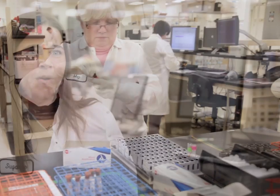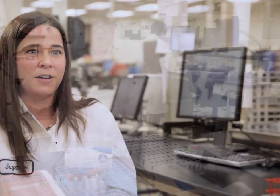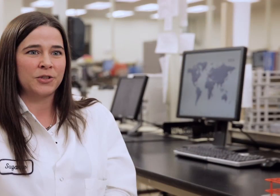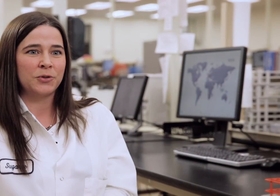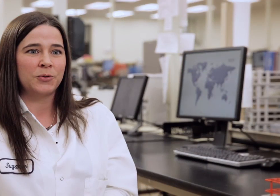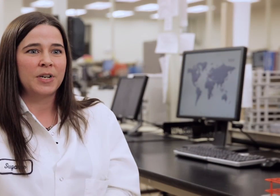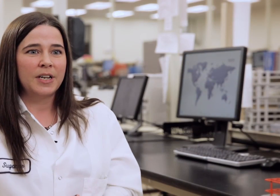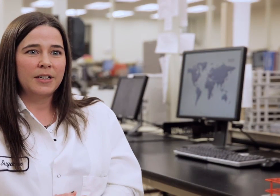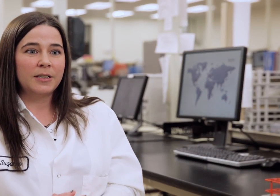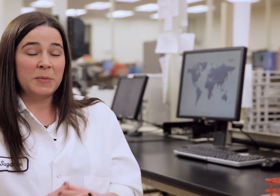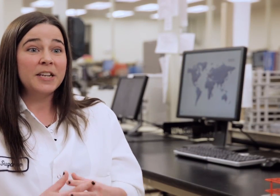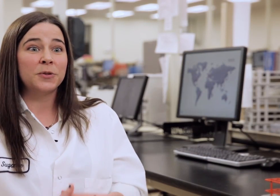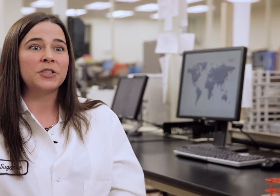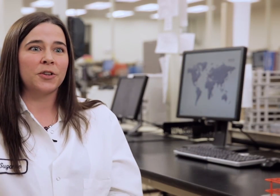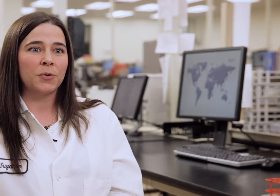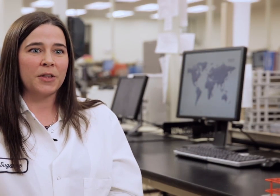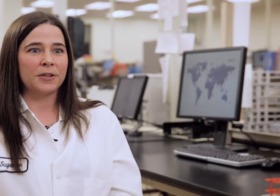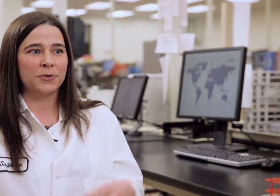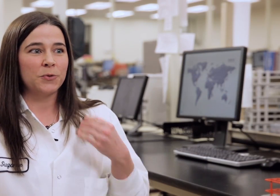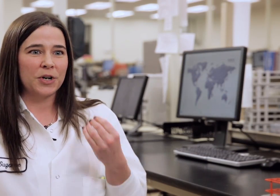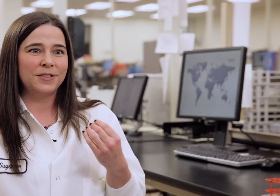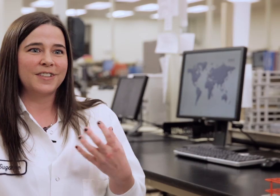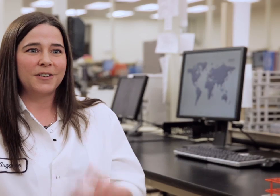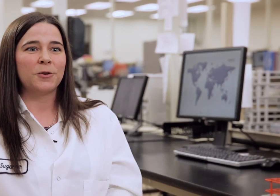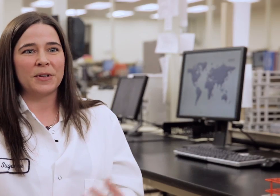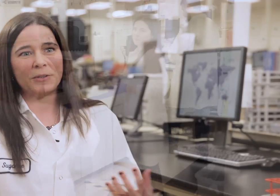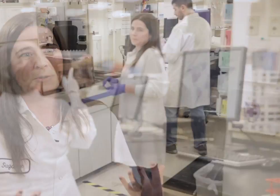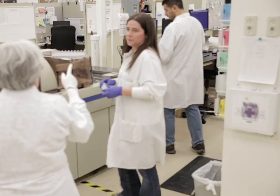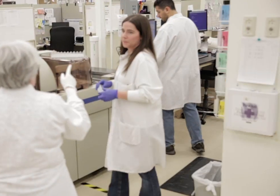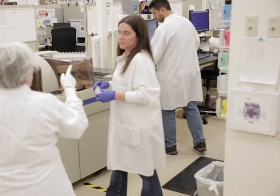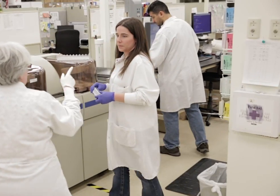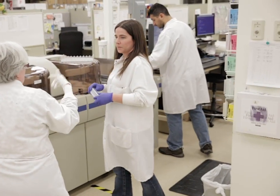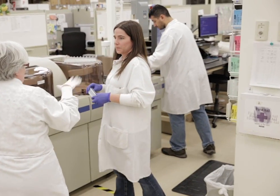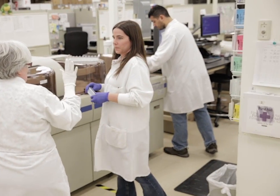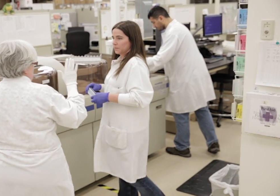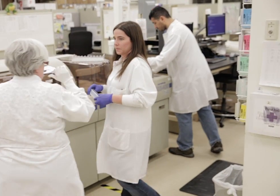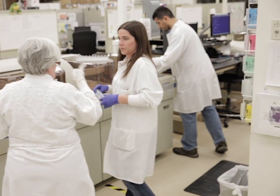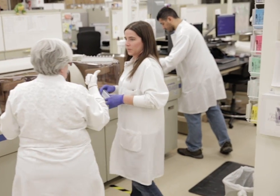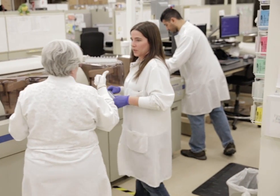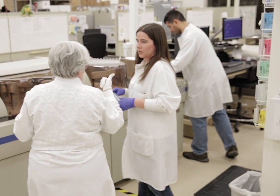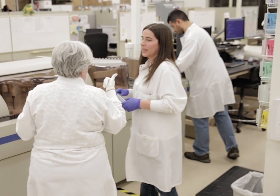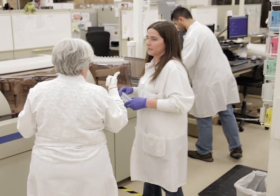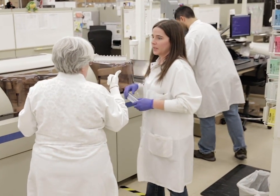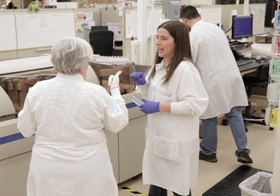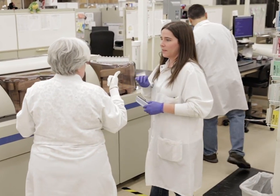know how to speak to each other whether it's through words or whether it's through our hands. Communication is key.